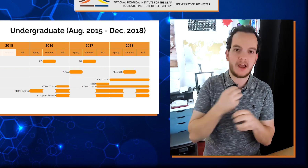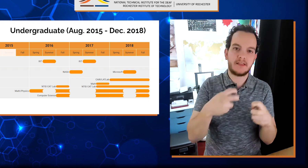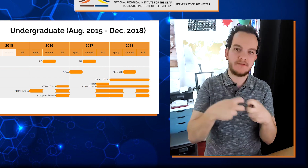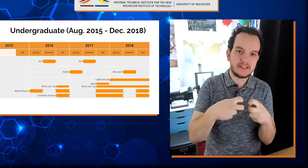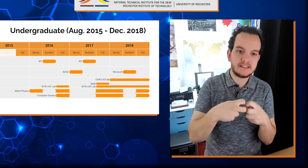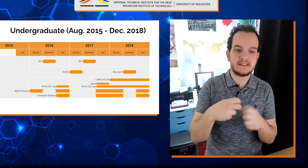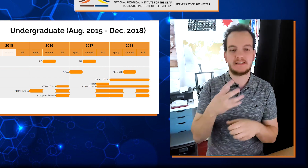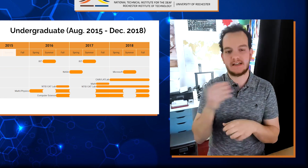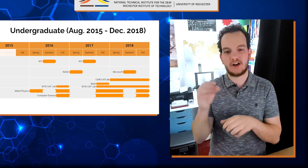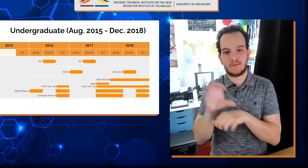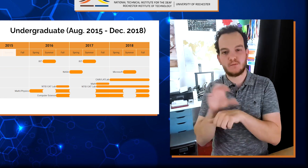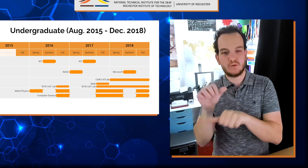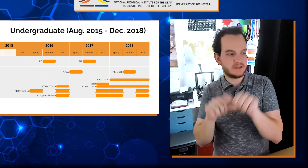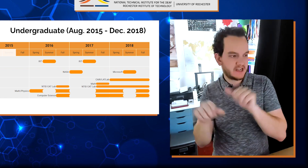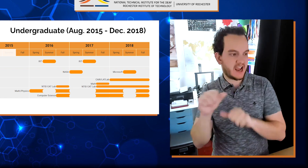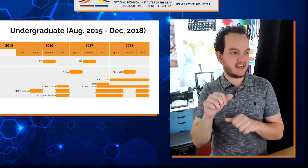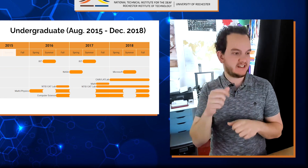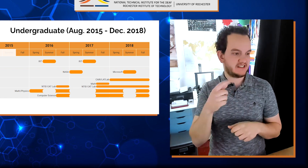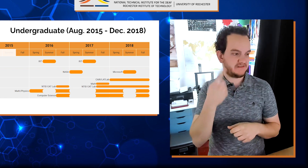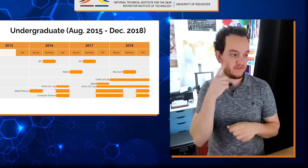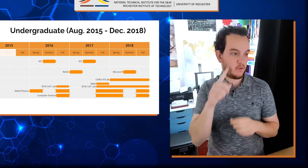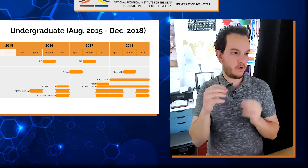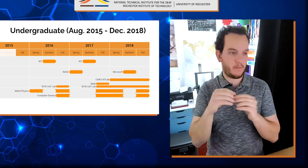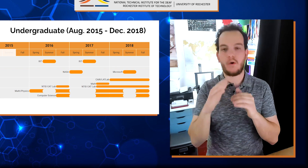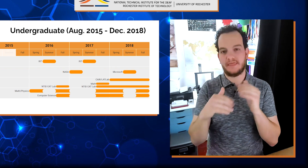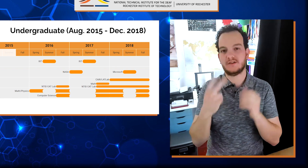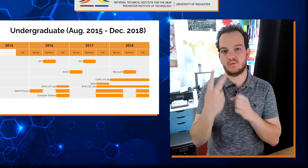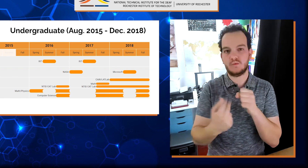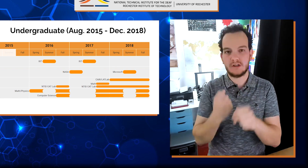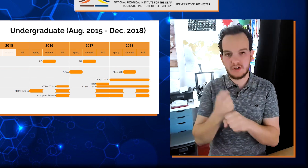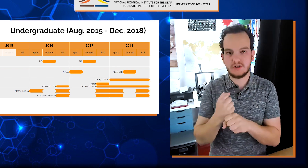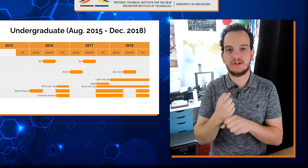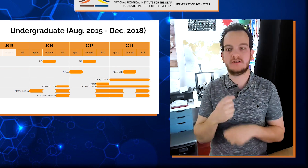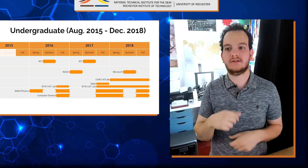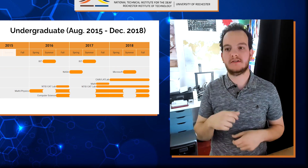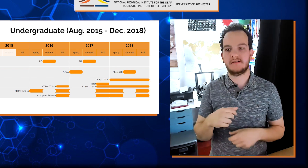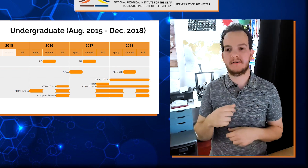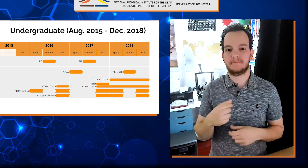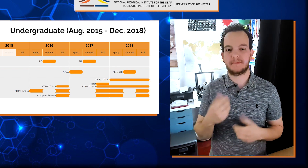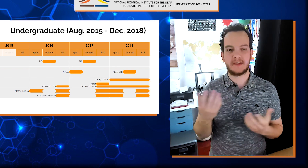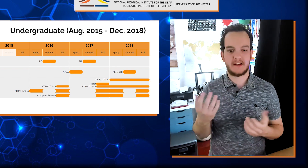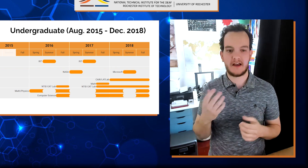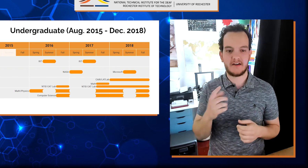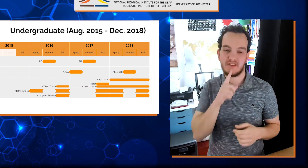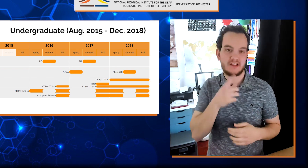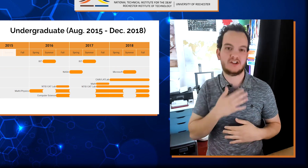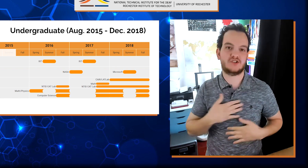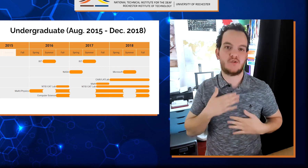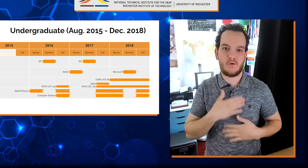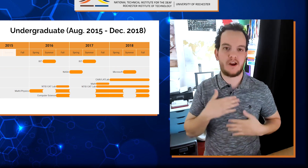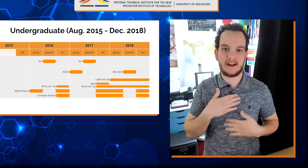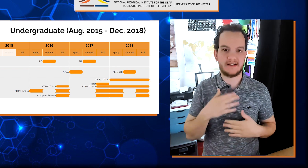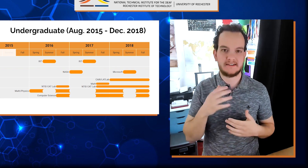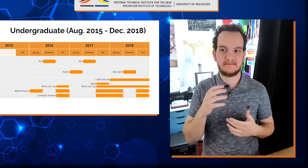I tutored for math, physics, and computer science for over two years as an undergraduate.